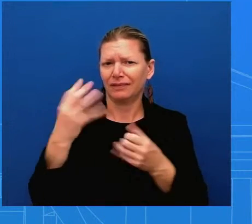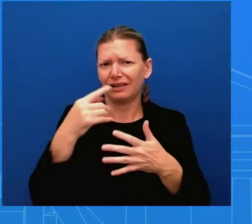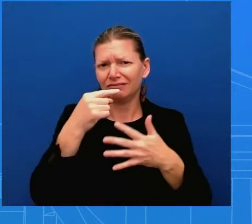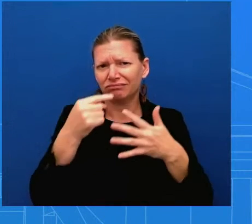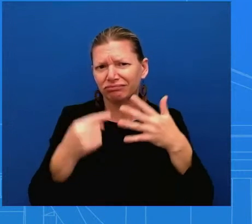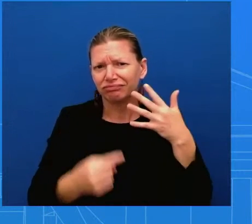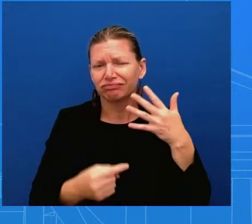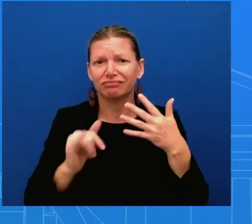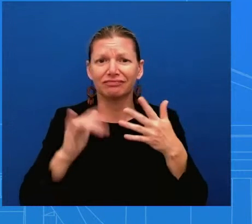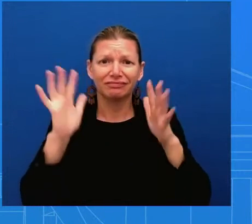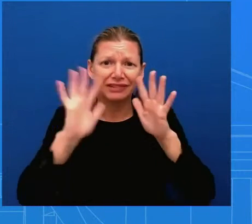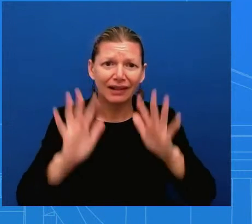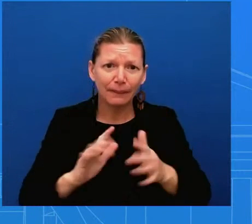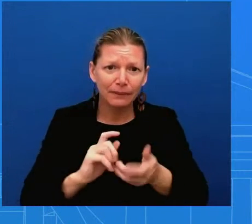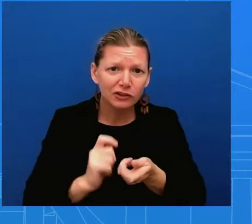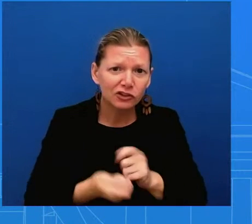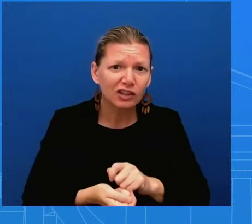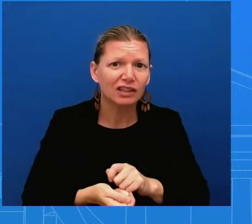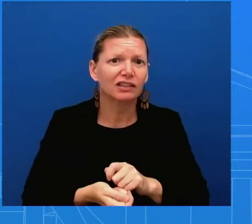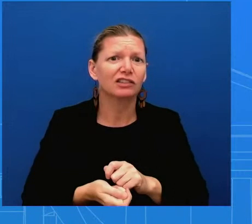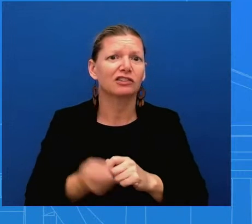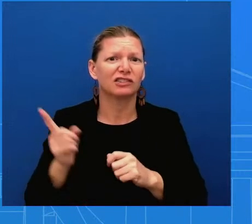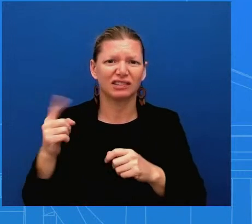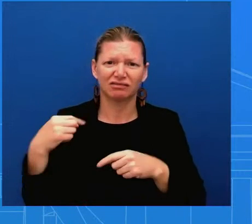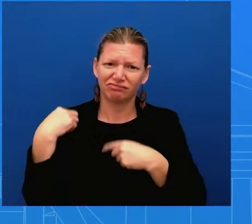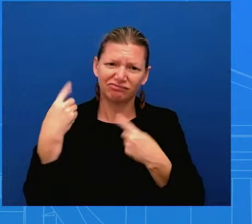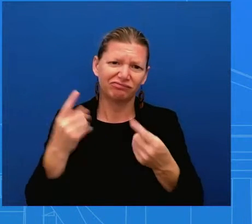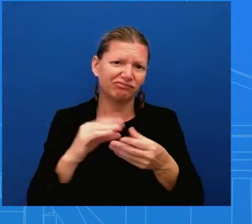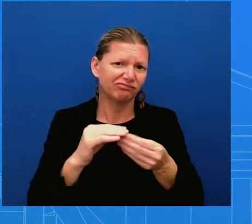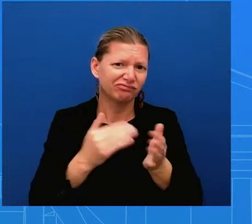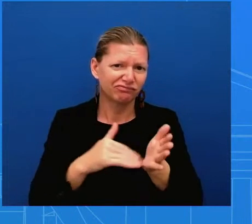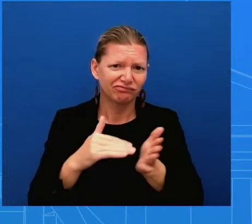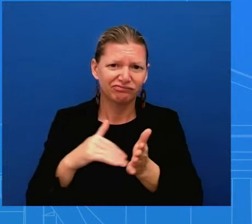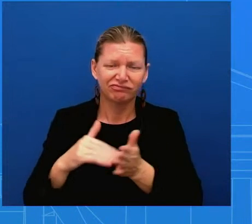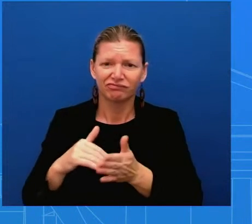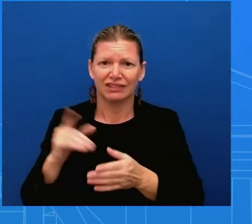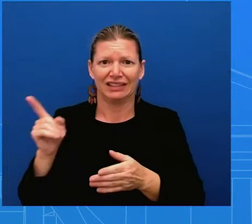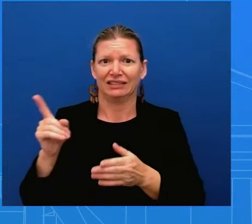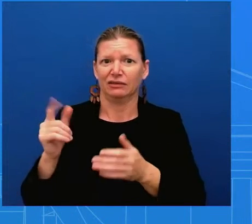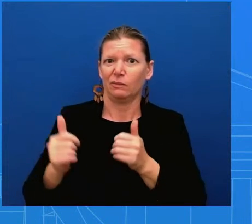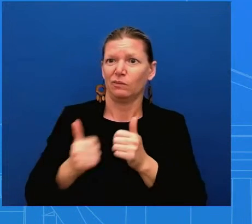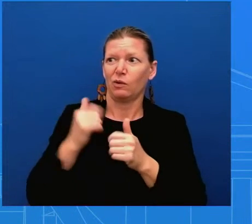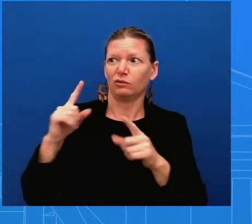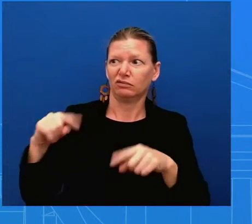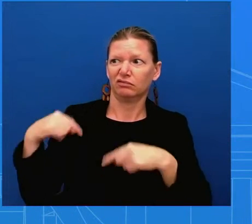and has been the most progressive president on that particular issue. And he's going to continue to do that.